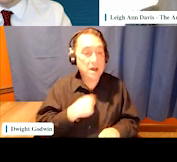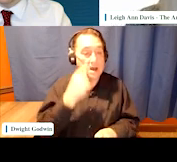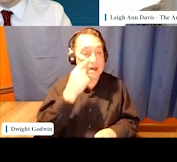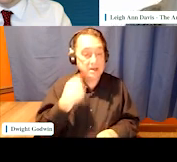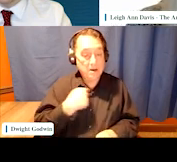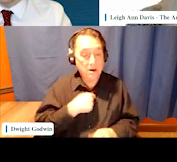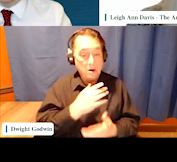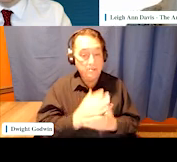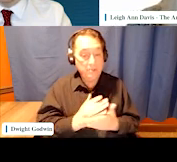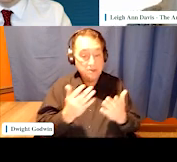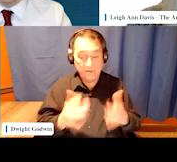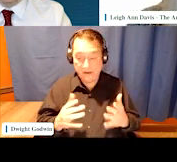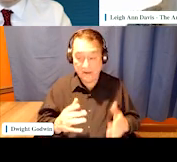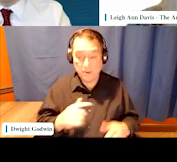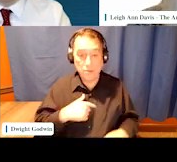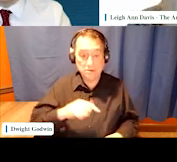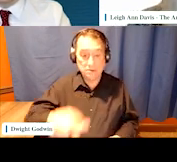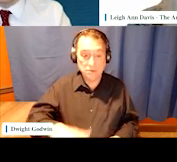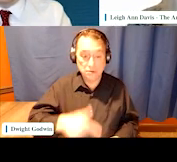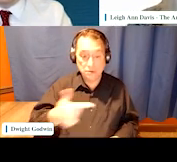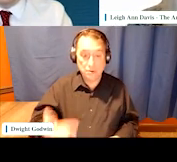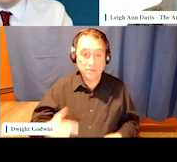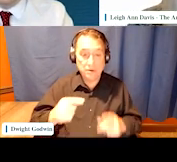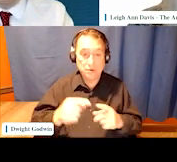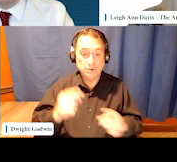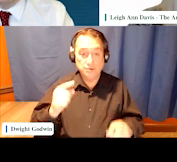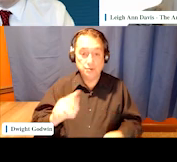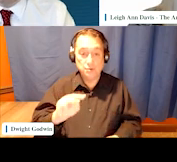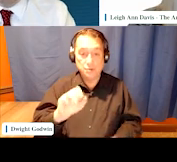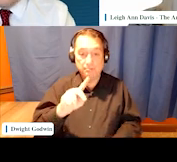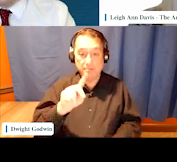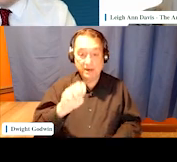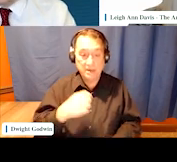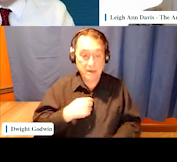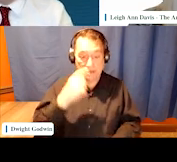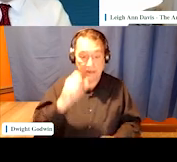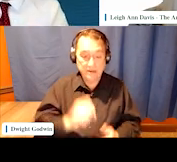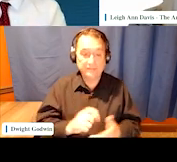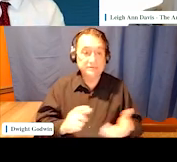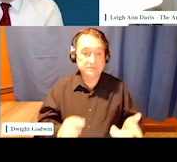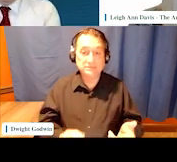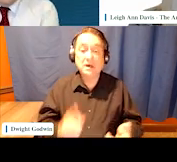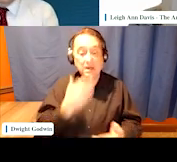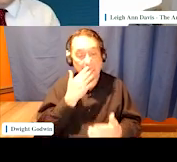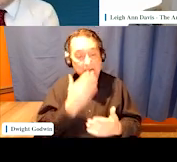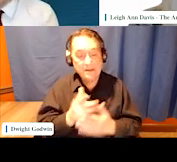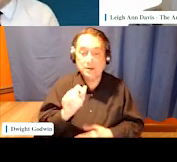and now we can hand it over to, back to Mike, I believe. Yep. Thank you, Leigh Ann, and thank you, Jordan,